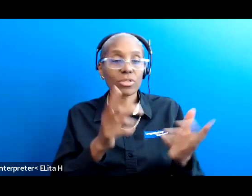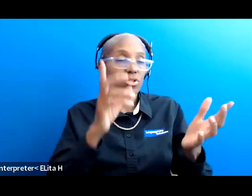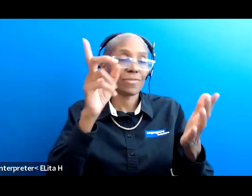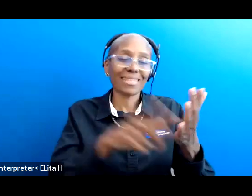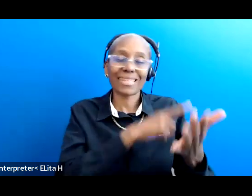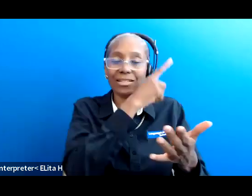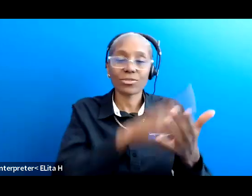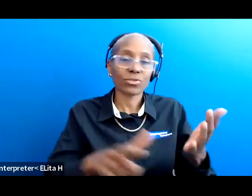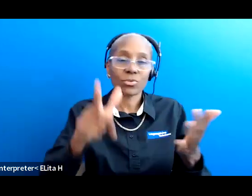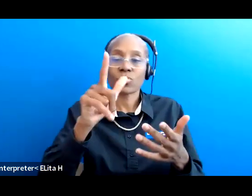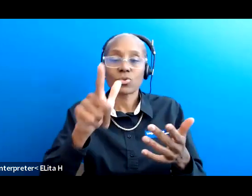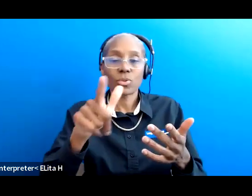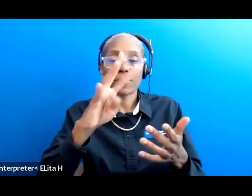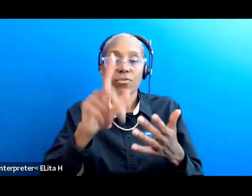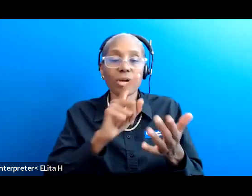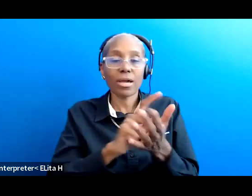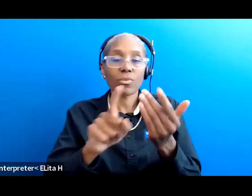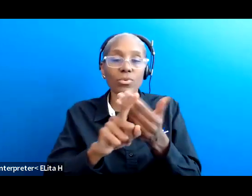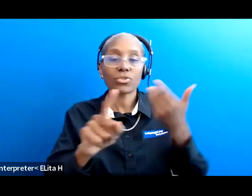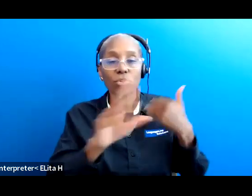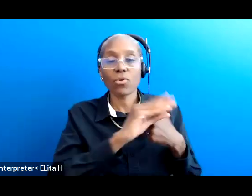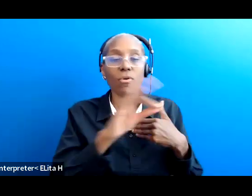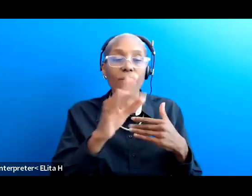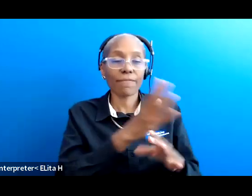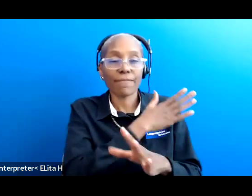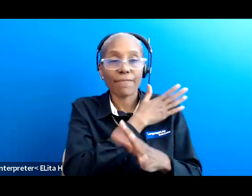24 hours that you were off of it. So these are the kinds of things.